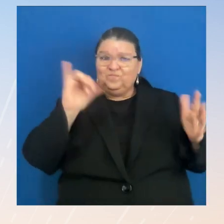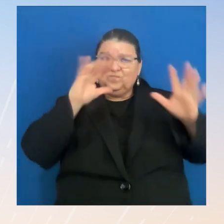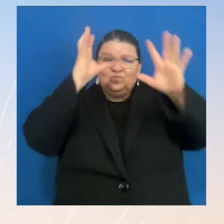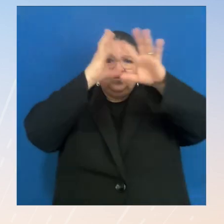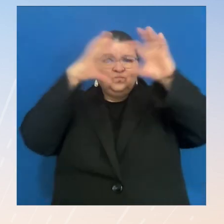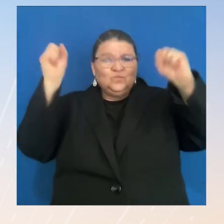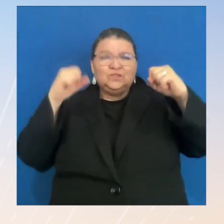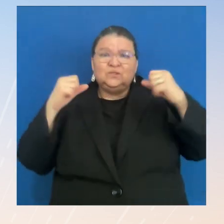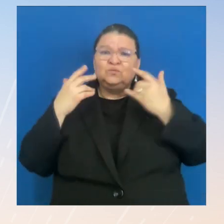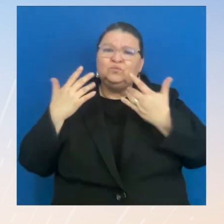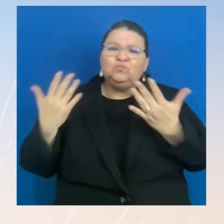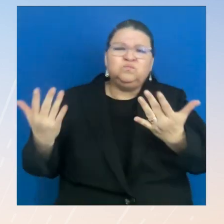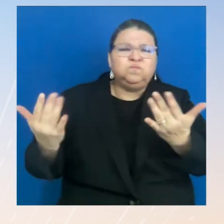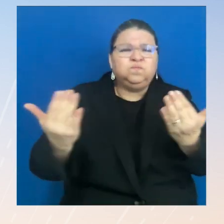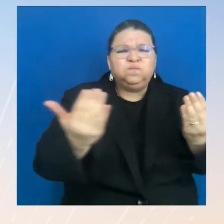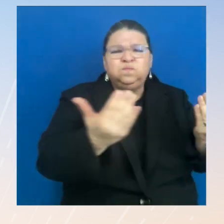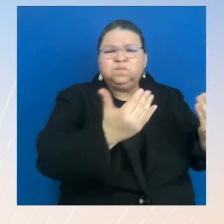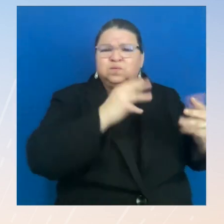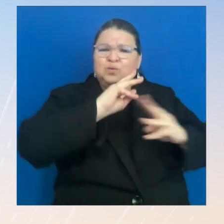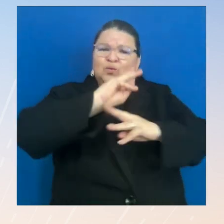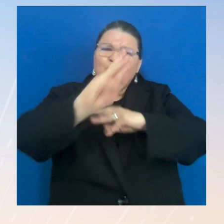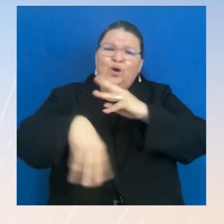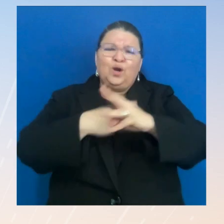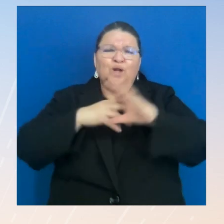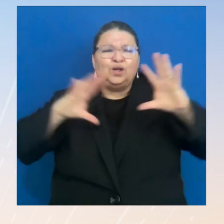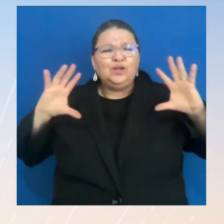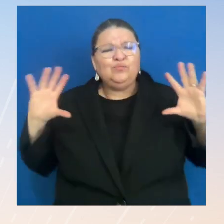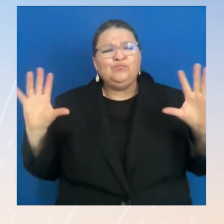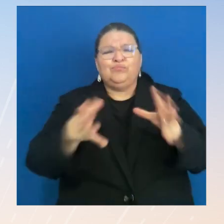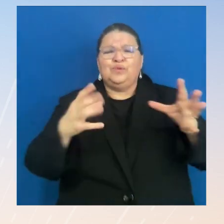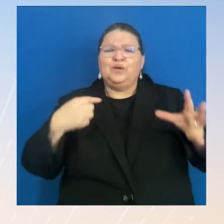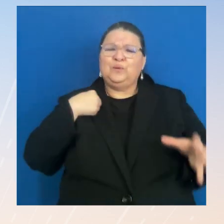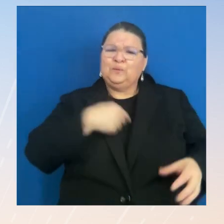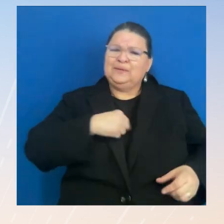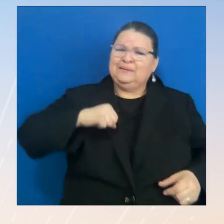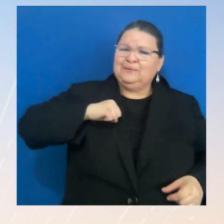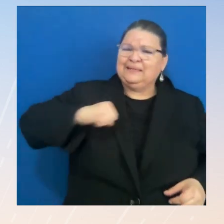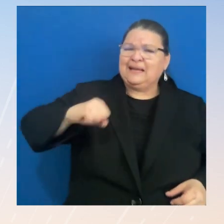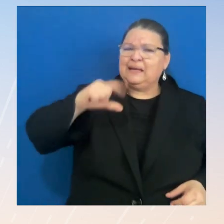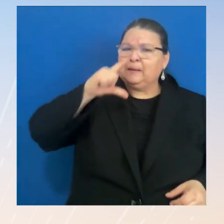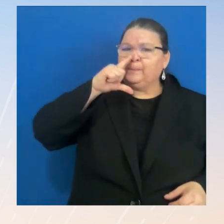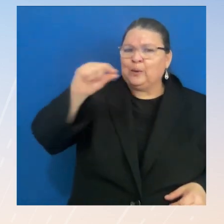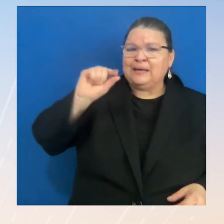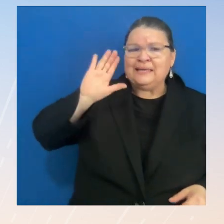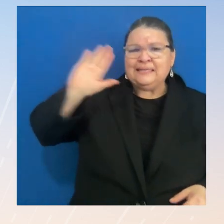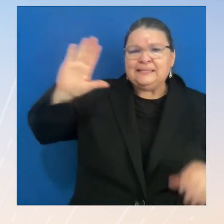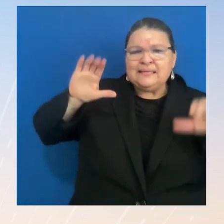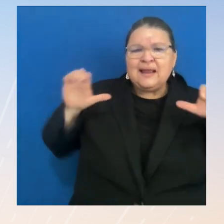to the actions of President Putin. So, those are the steps we're taking. We also engage, oftentimes before